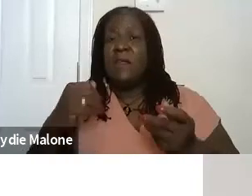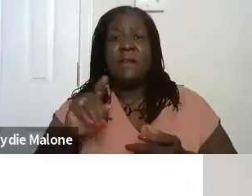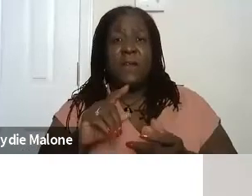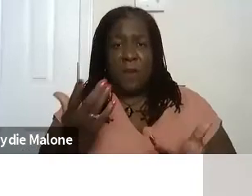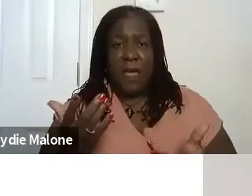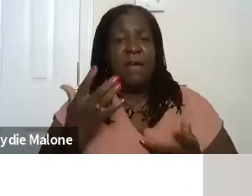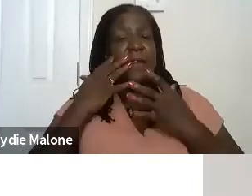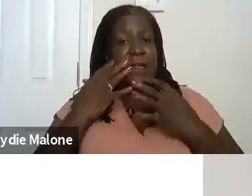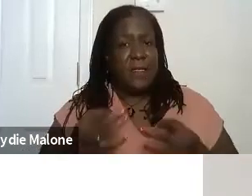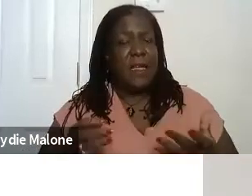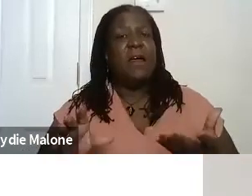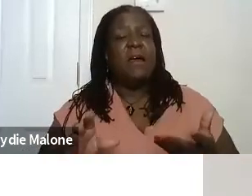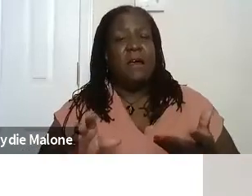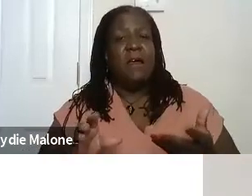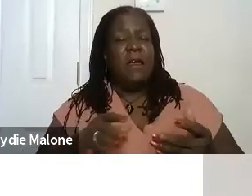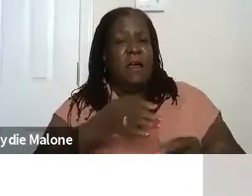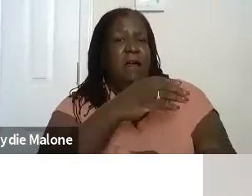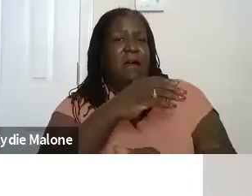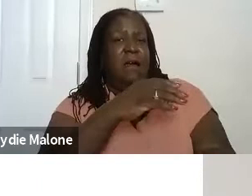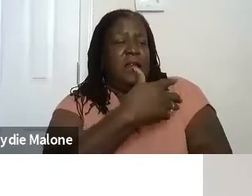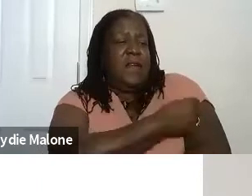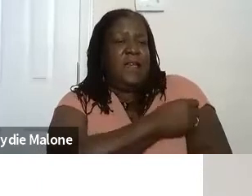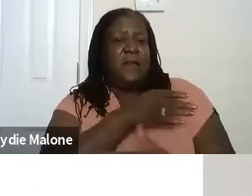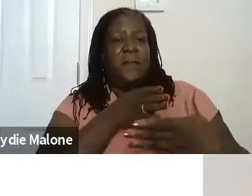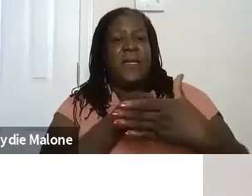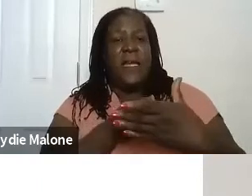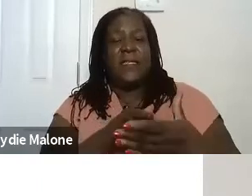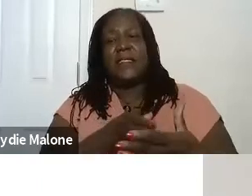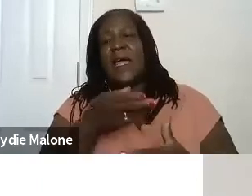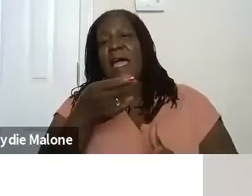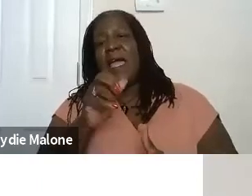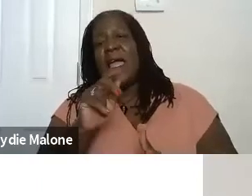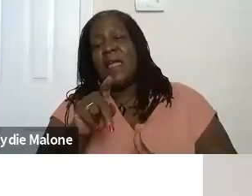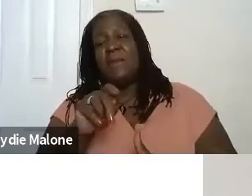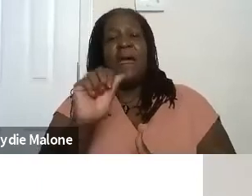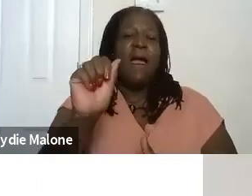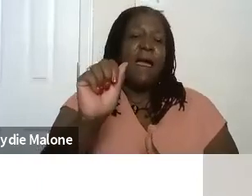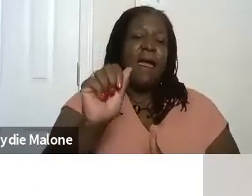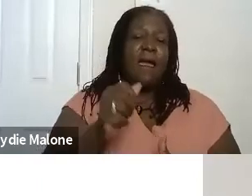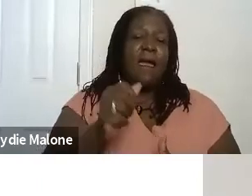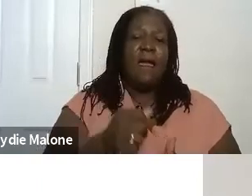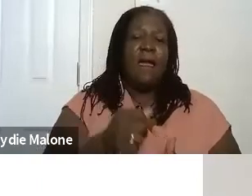hepatitis A, or rotavirus, or chickenpox, or even flu. And I